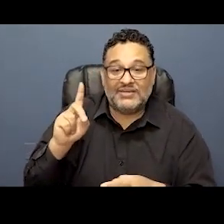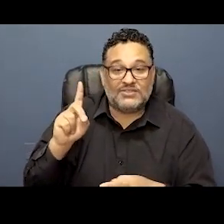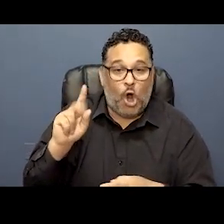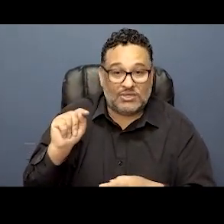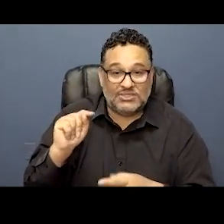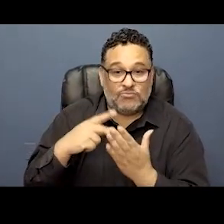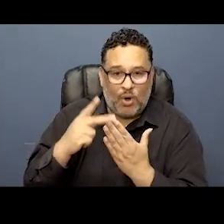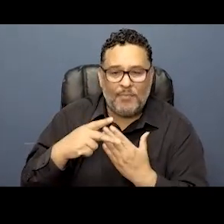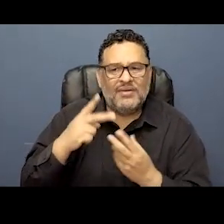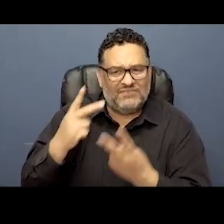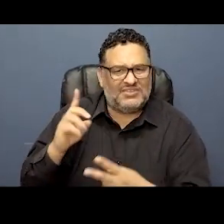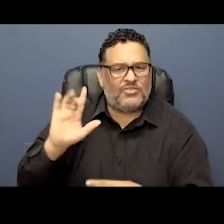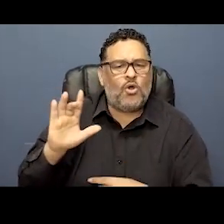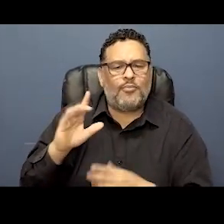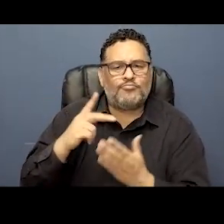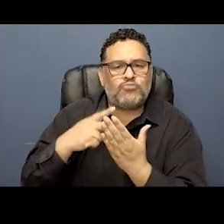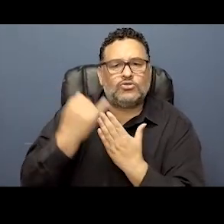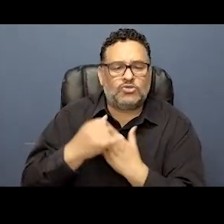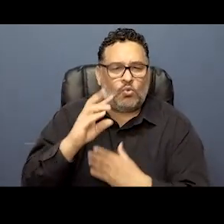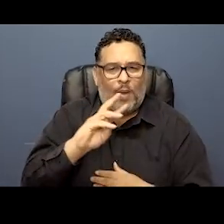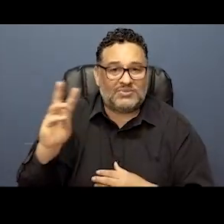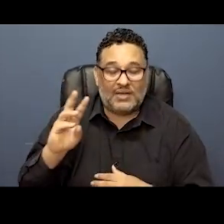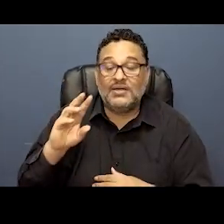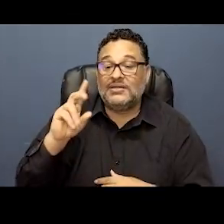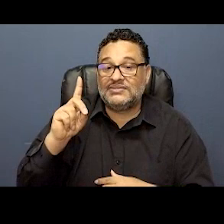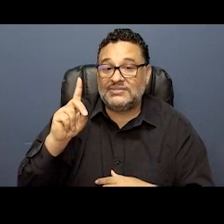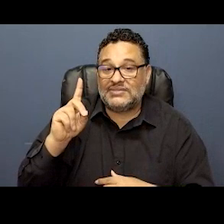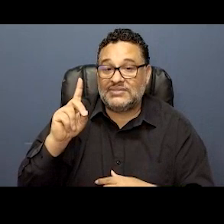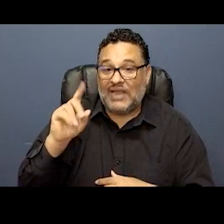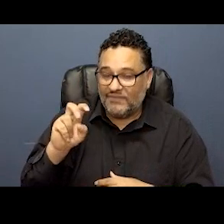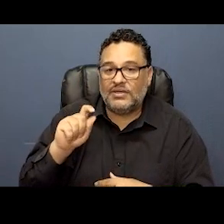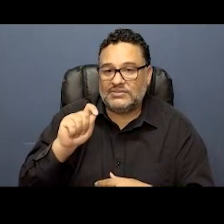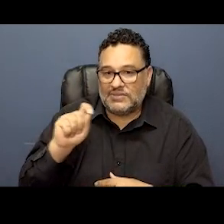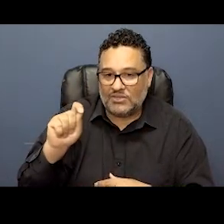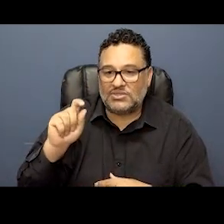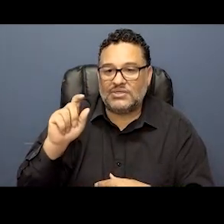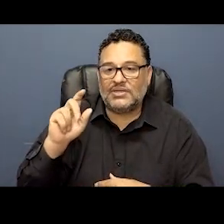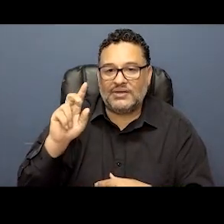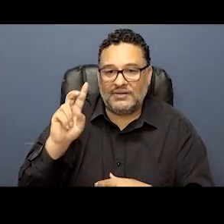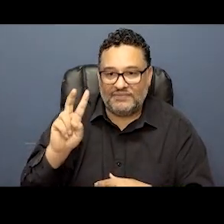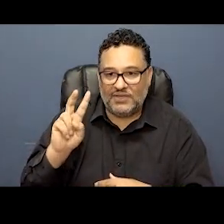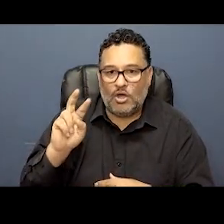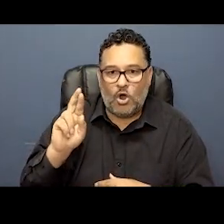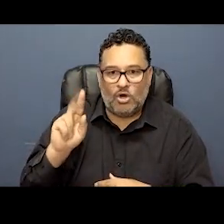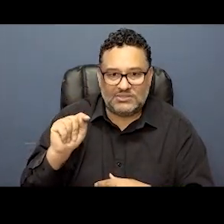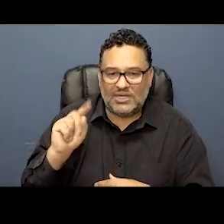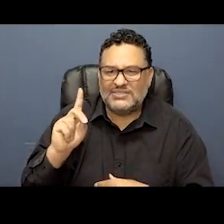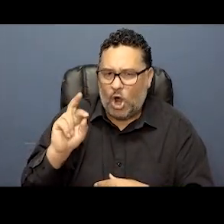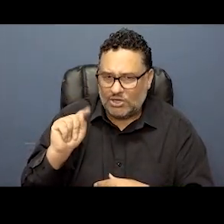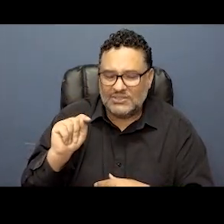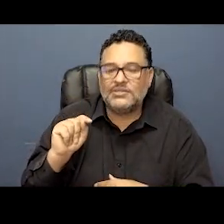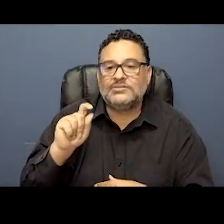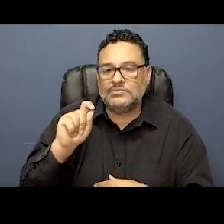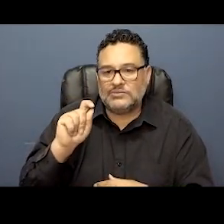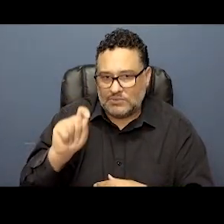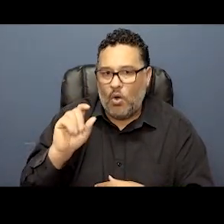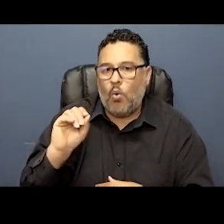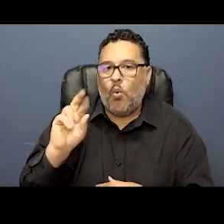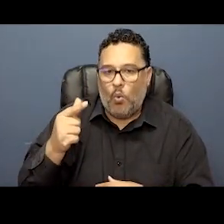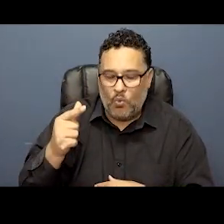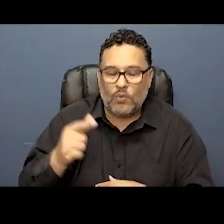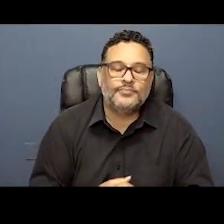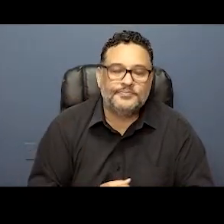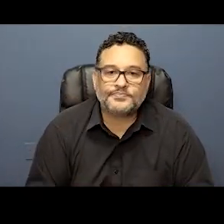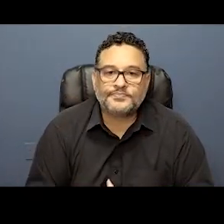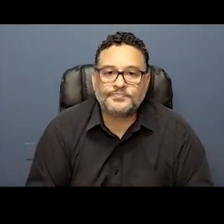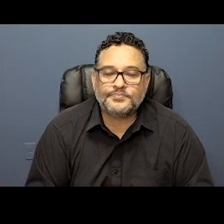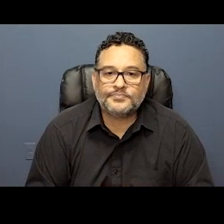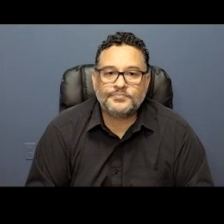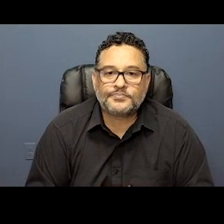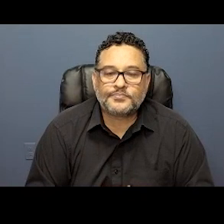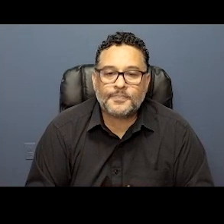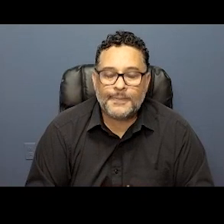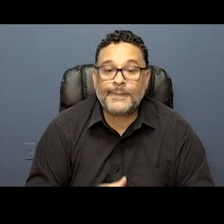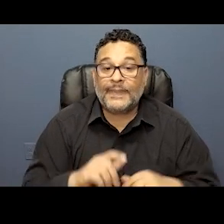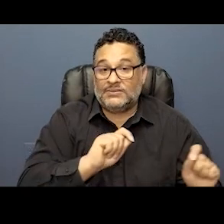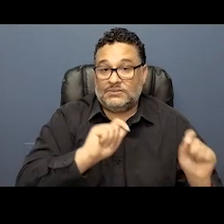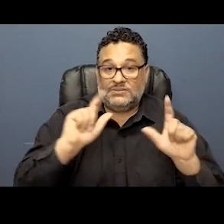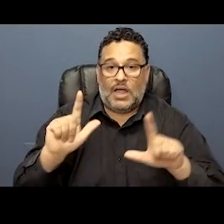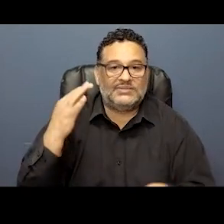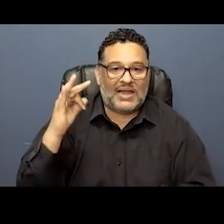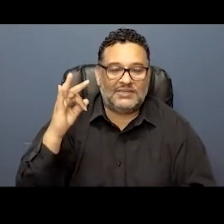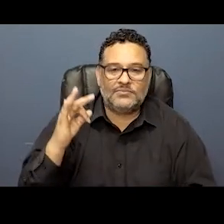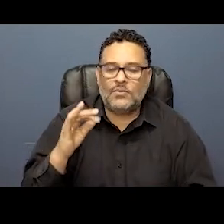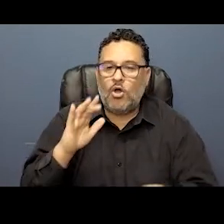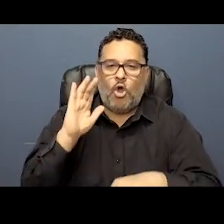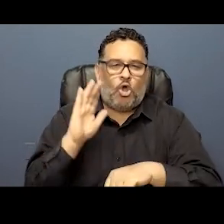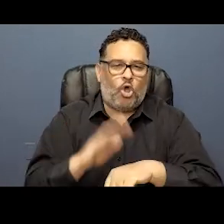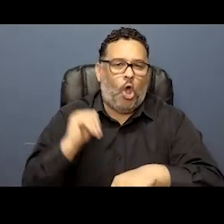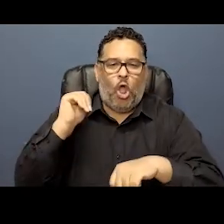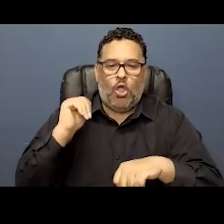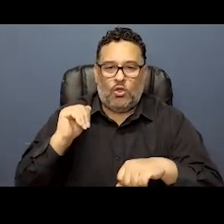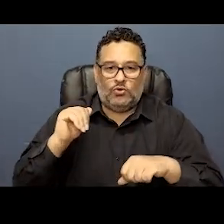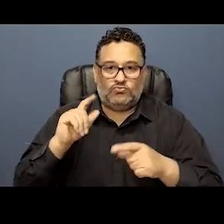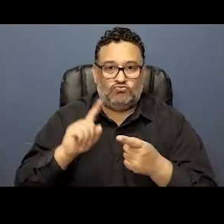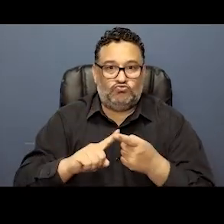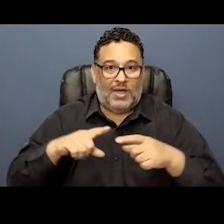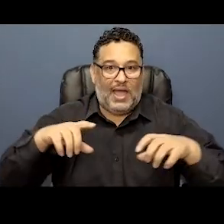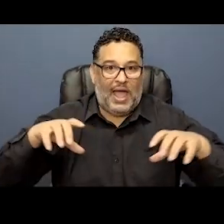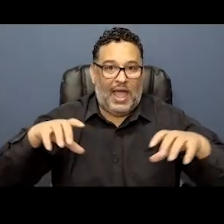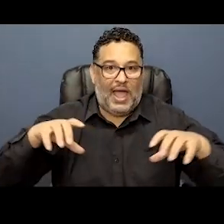visit their project website at dive-vrt.org. Slide 19, Call to Action.